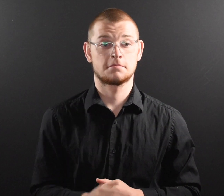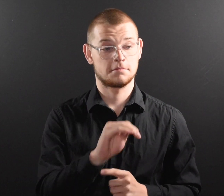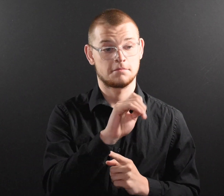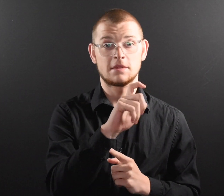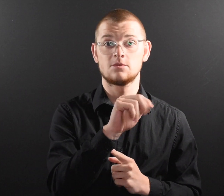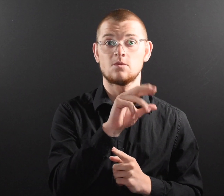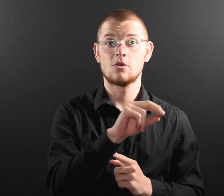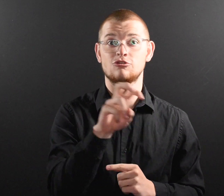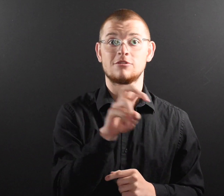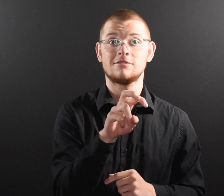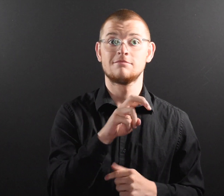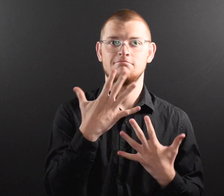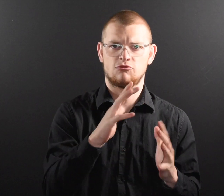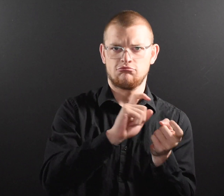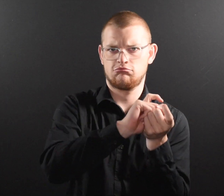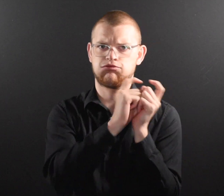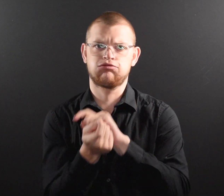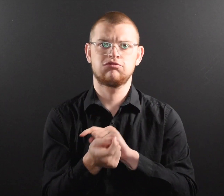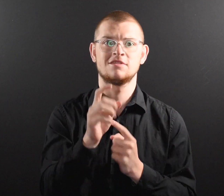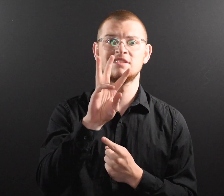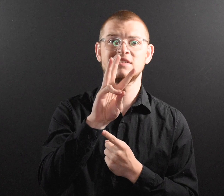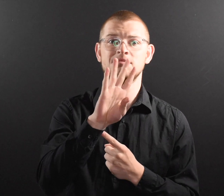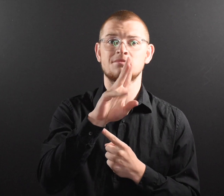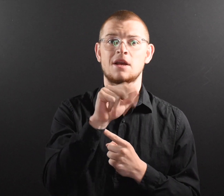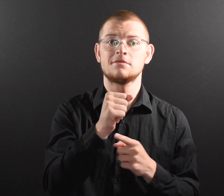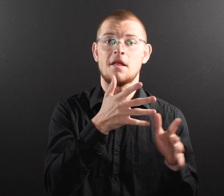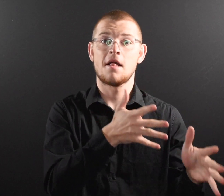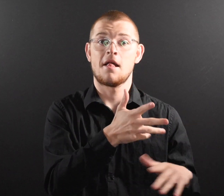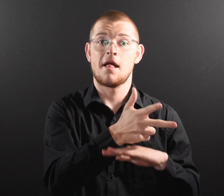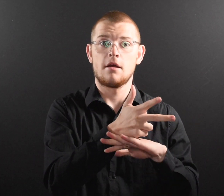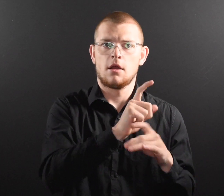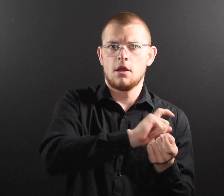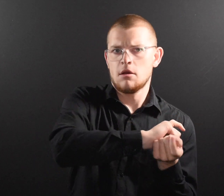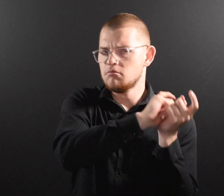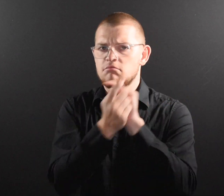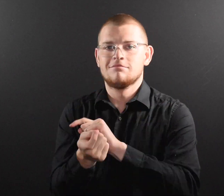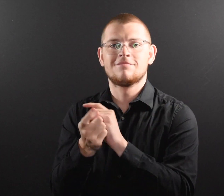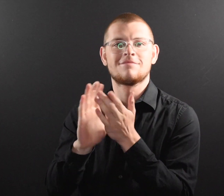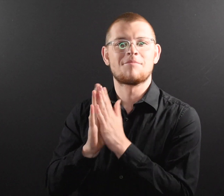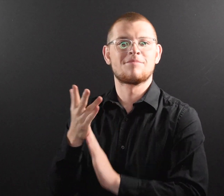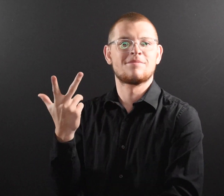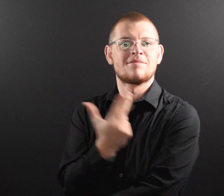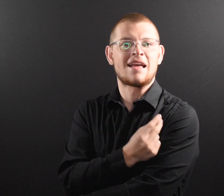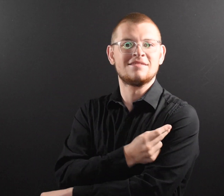Metro Transit transformed six underutilized transit buses